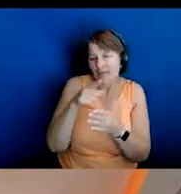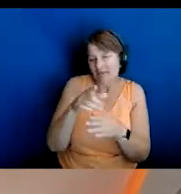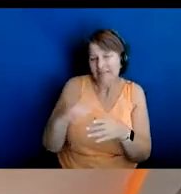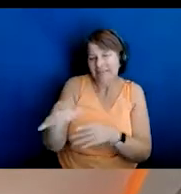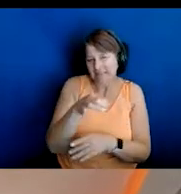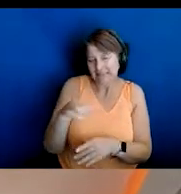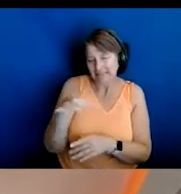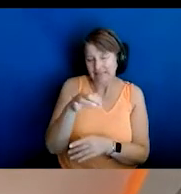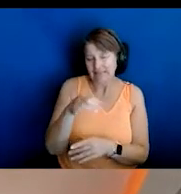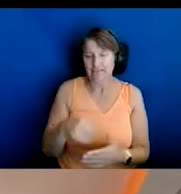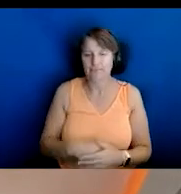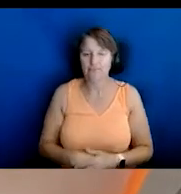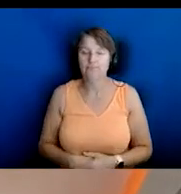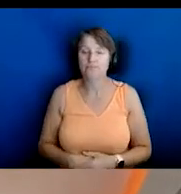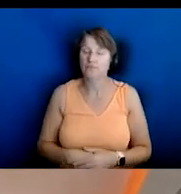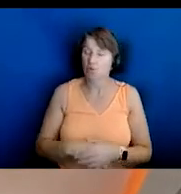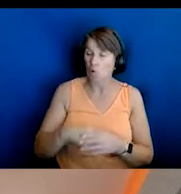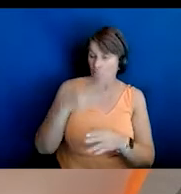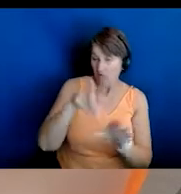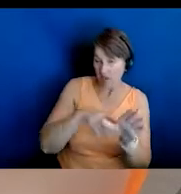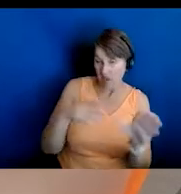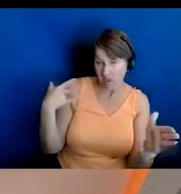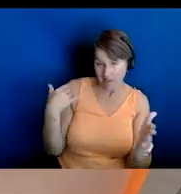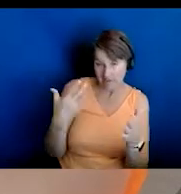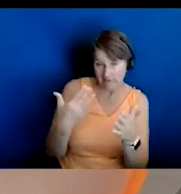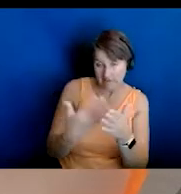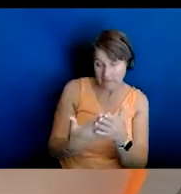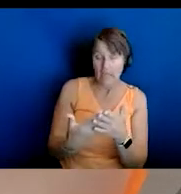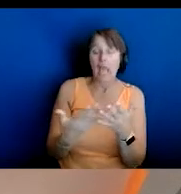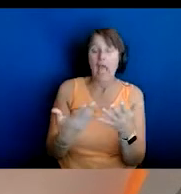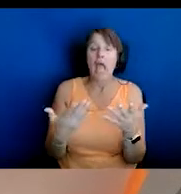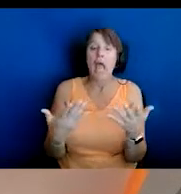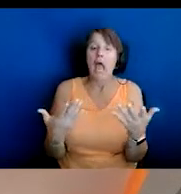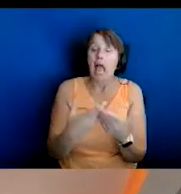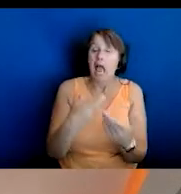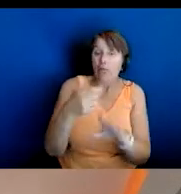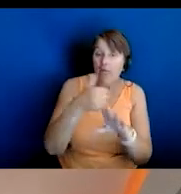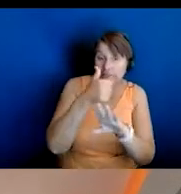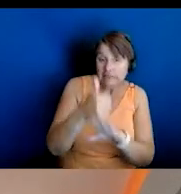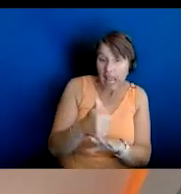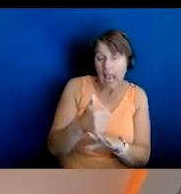Through this process of three years, many ideas about how this site could be used or thought of,